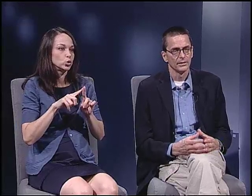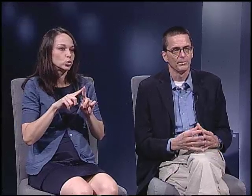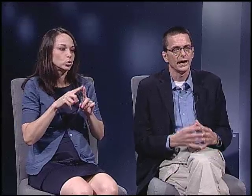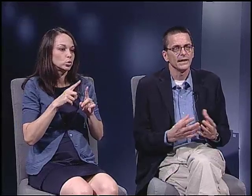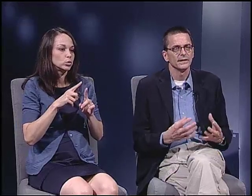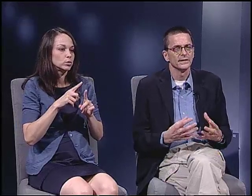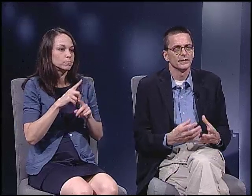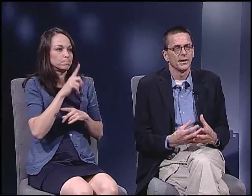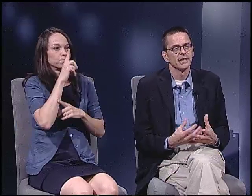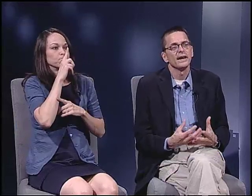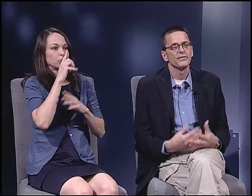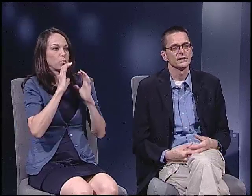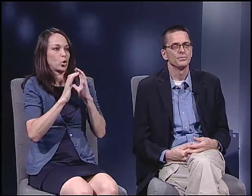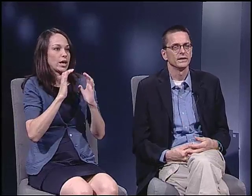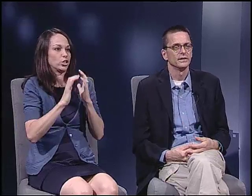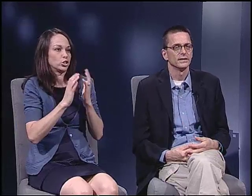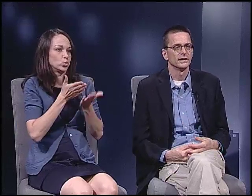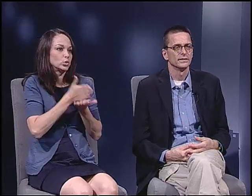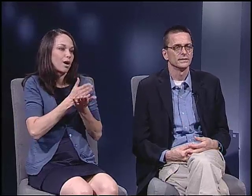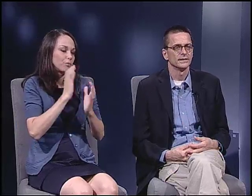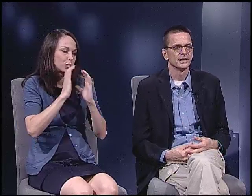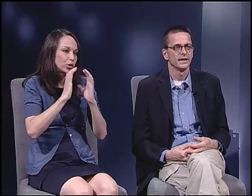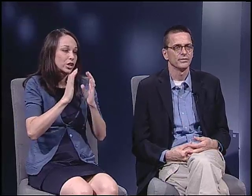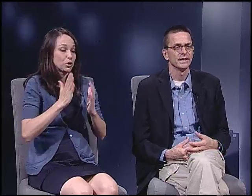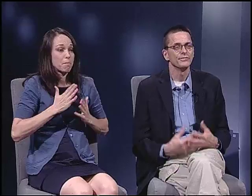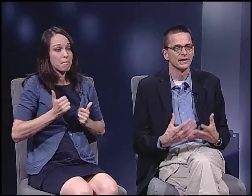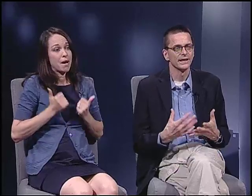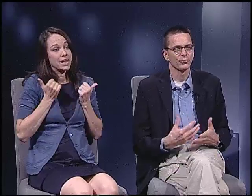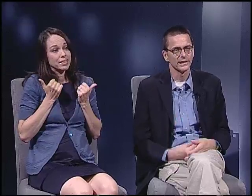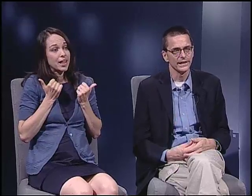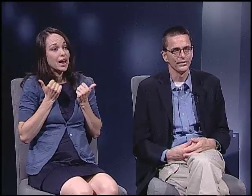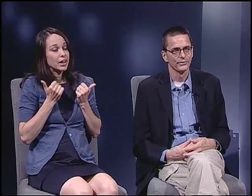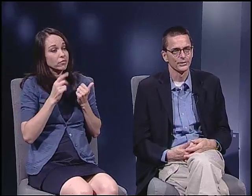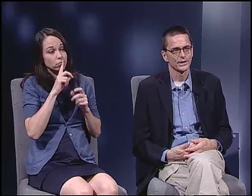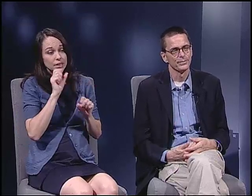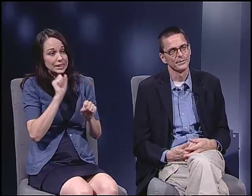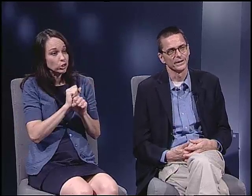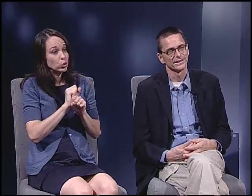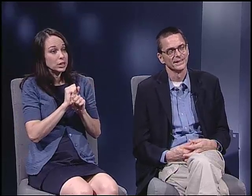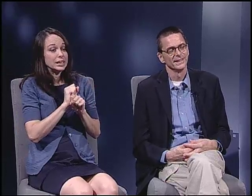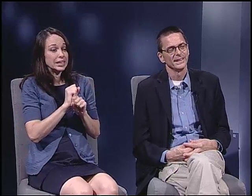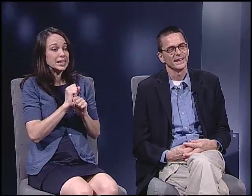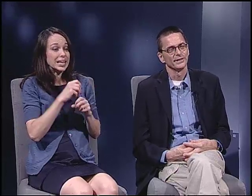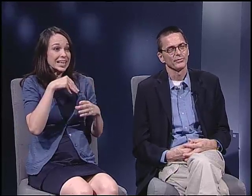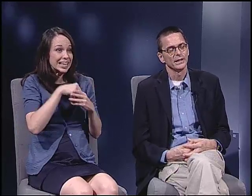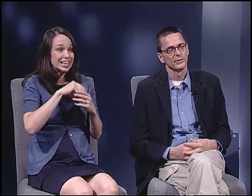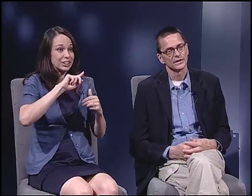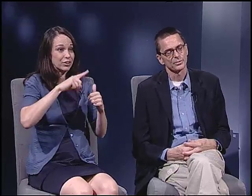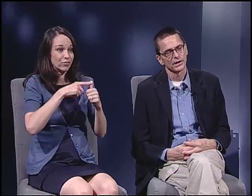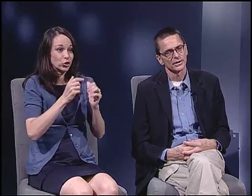My life has been a life lived literally in the first amendment and freedom of expression.